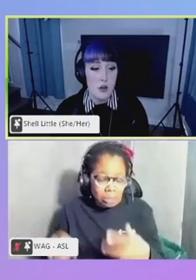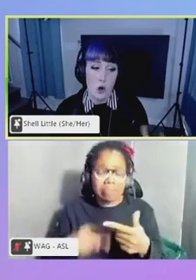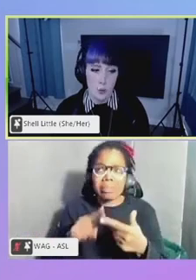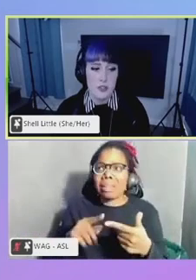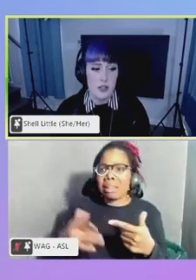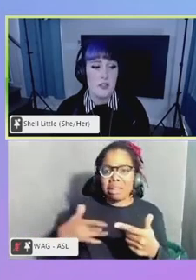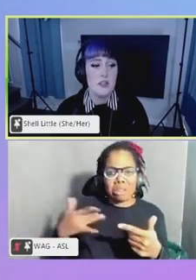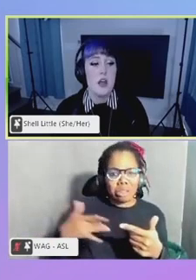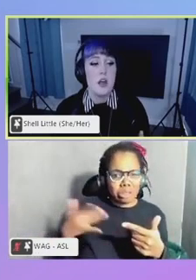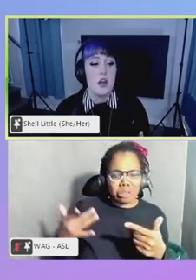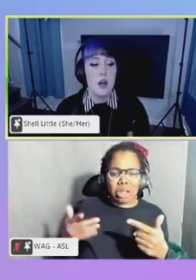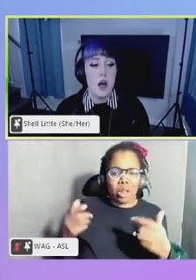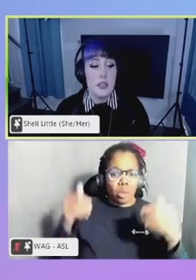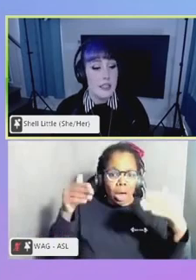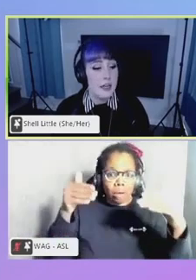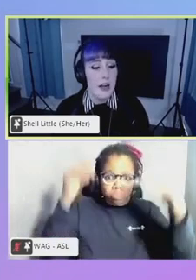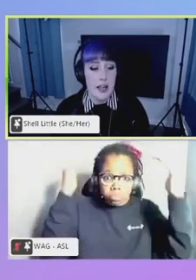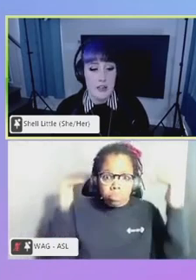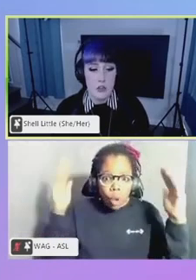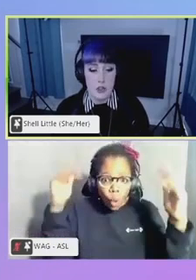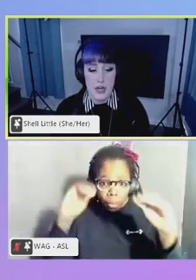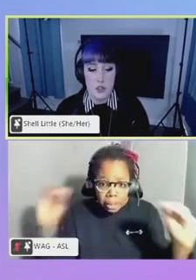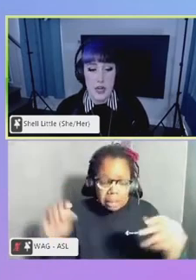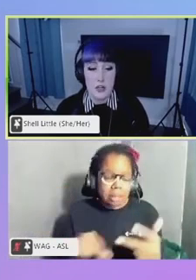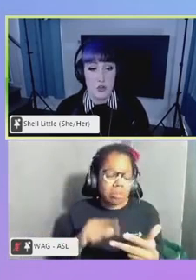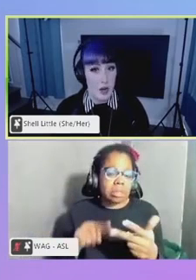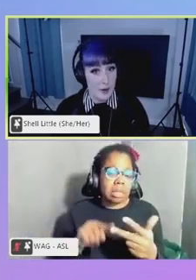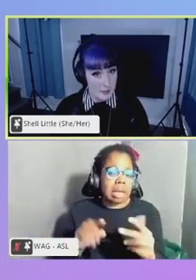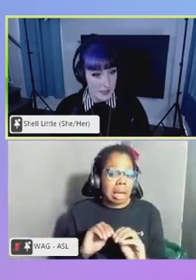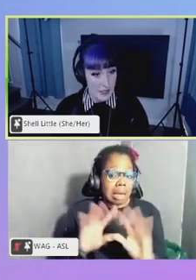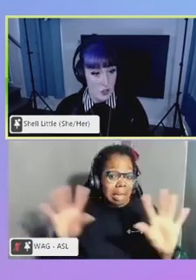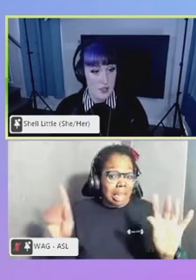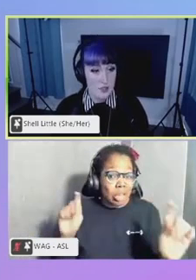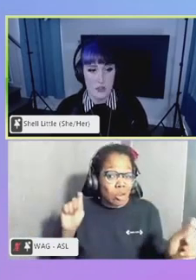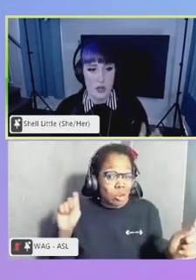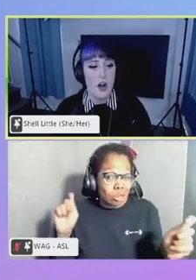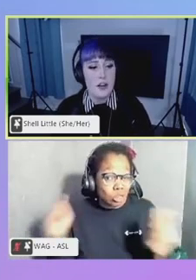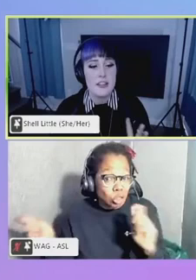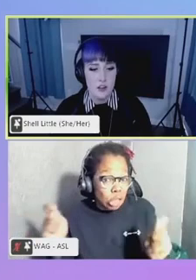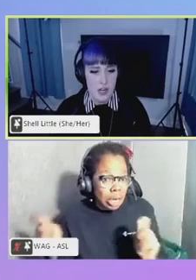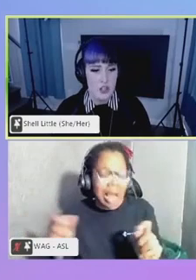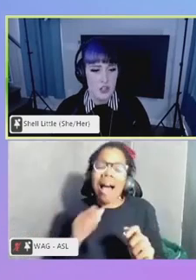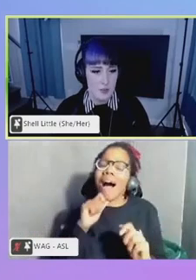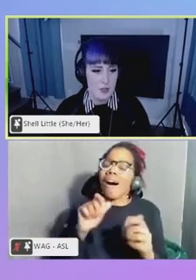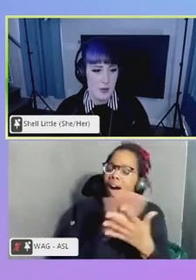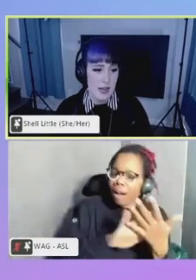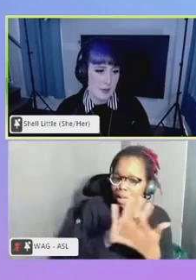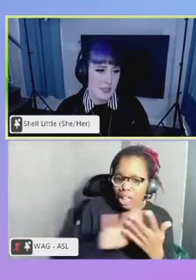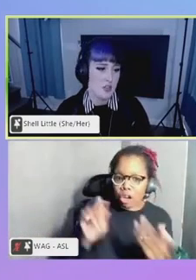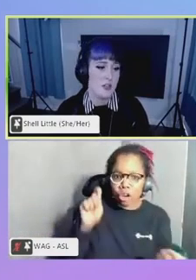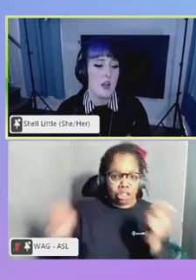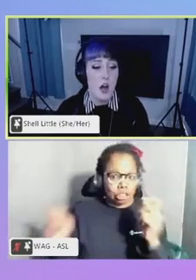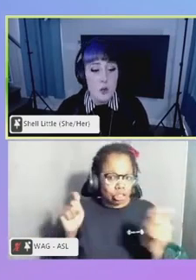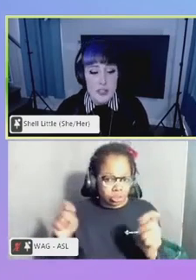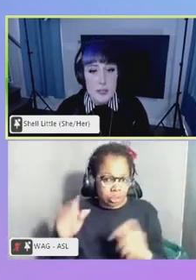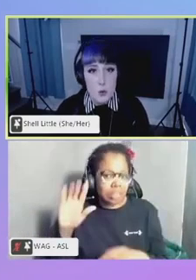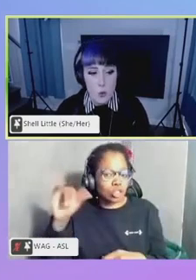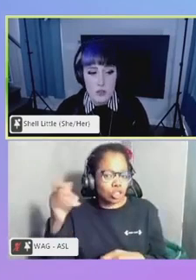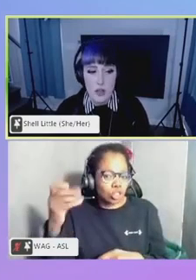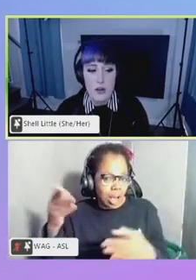major primary were not factors. The first one is lack of control or support from management. Sense of futility and hopelessness. Oh